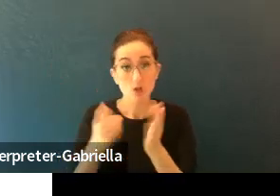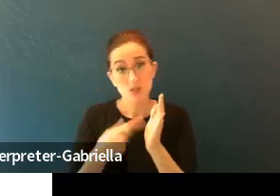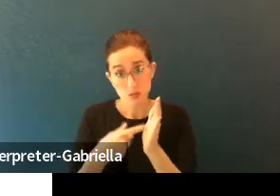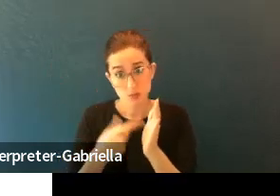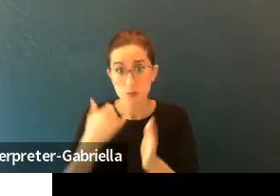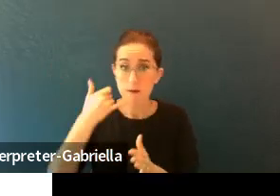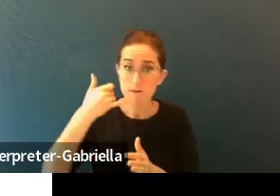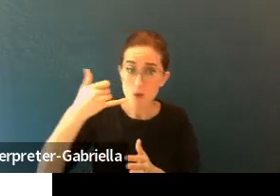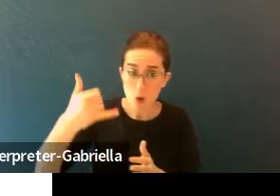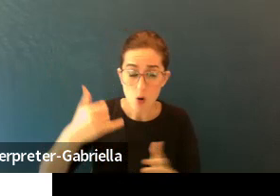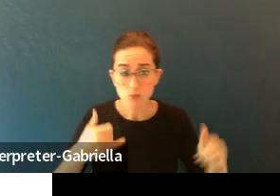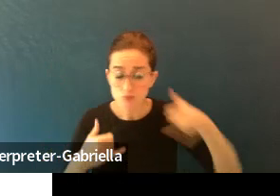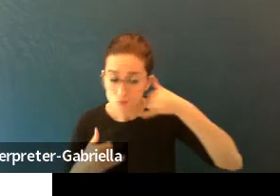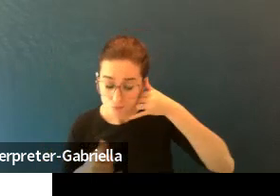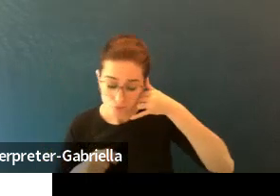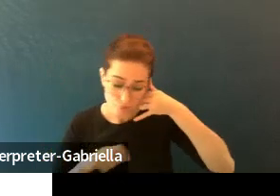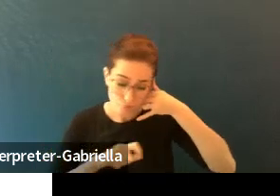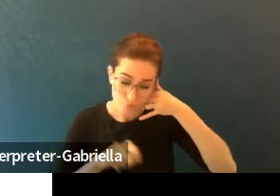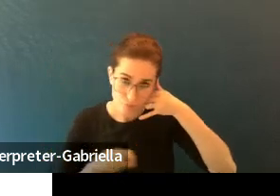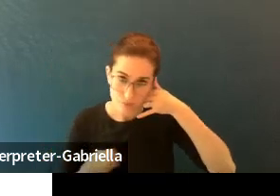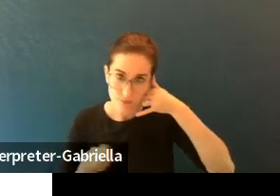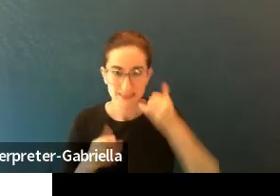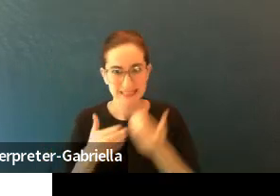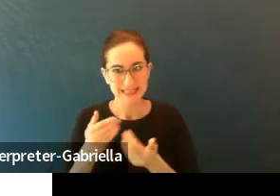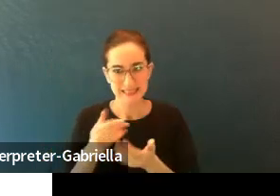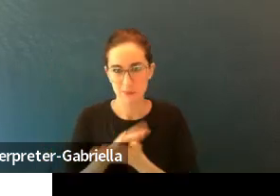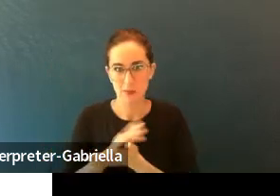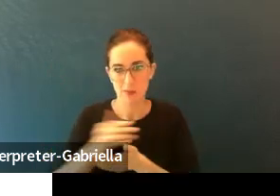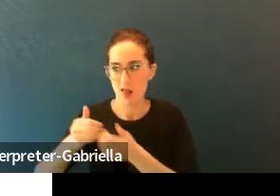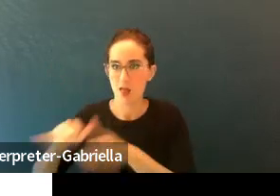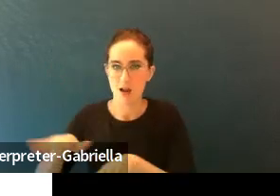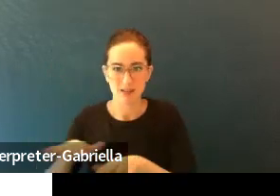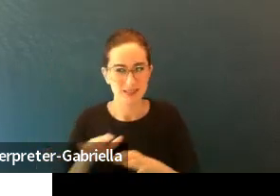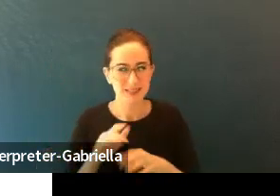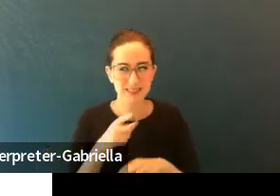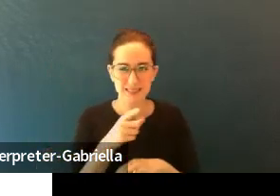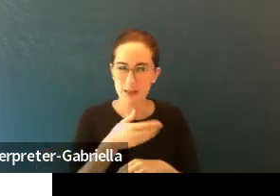So obviously things can get lost along the way. We always have this specific place that we can go to where